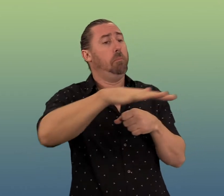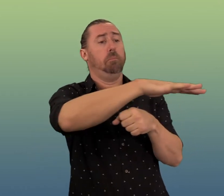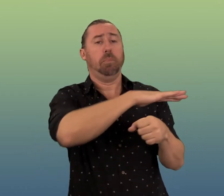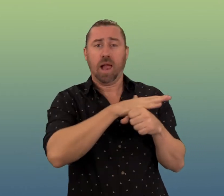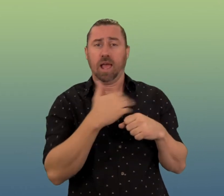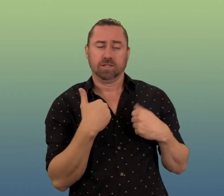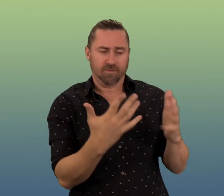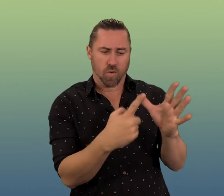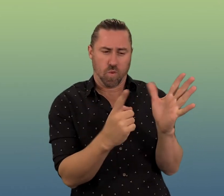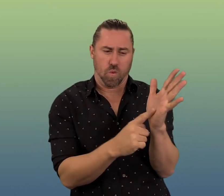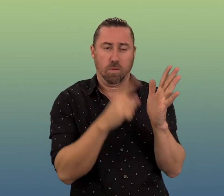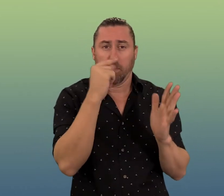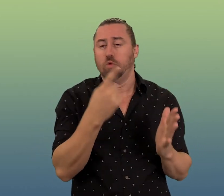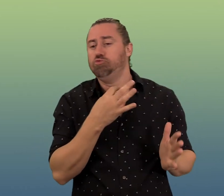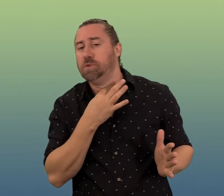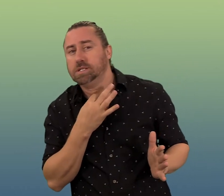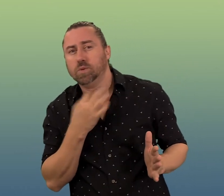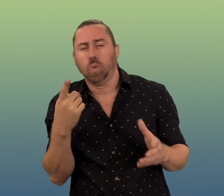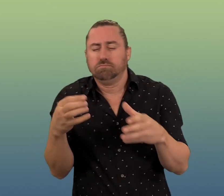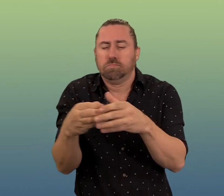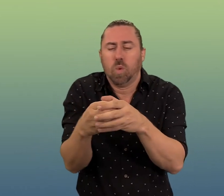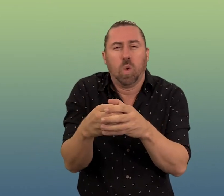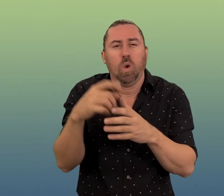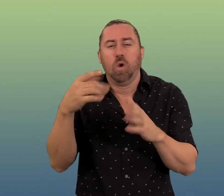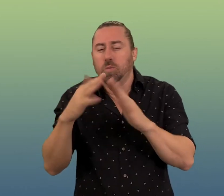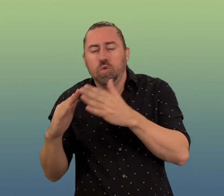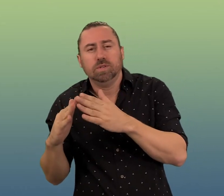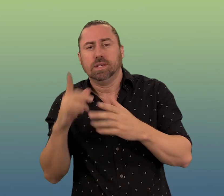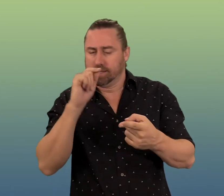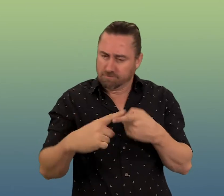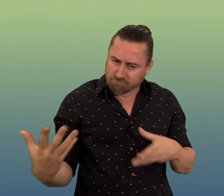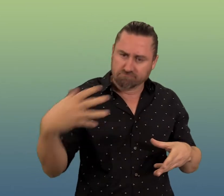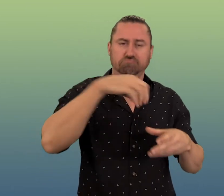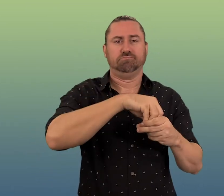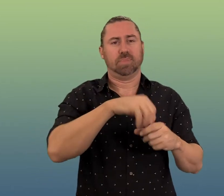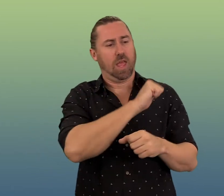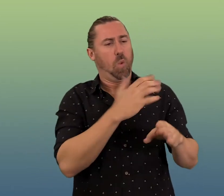enable everyone including vulnerable or marginalised people to be included.